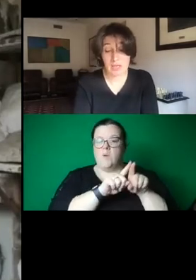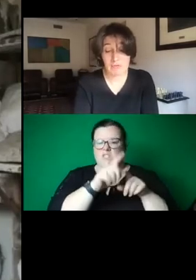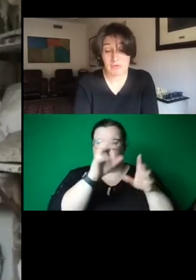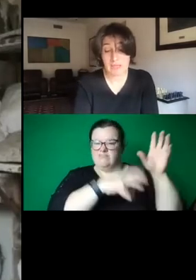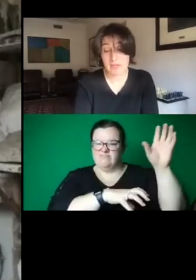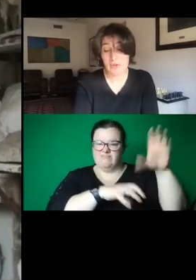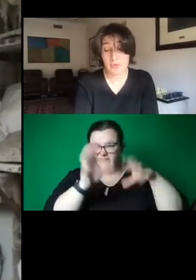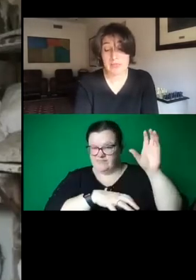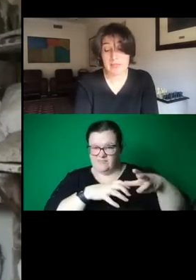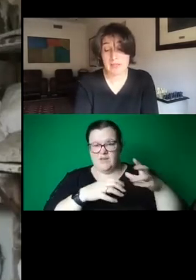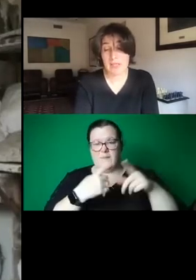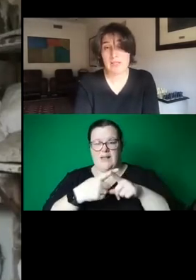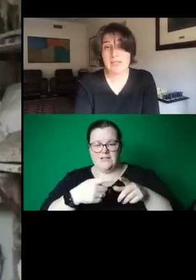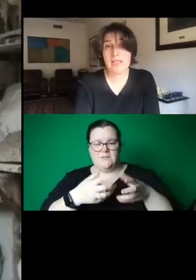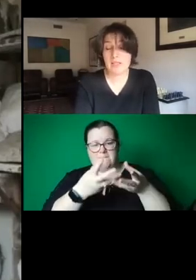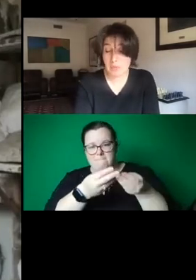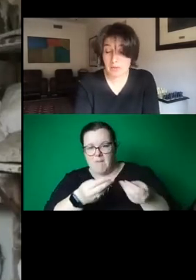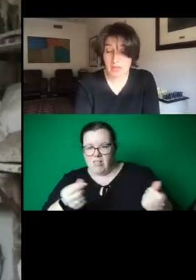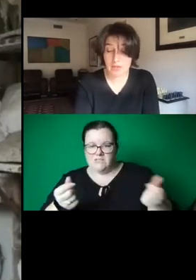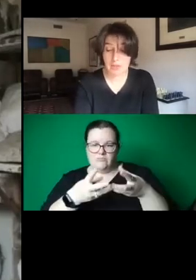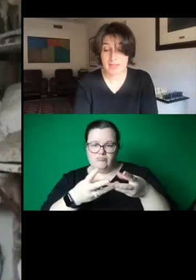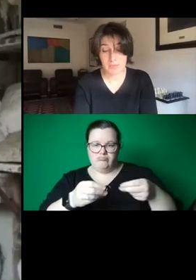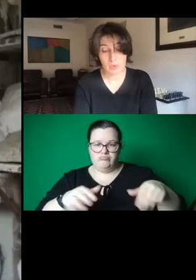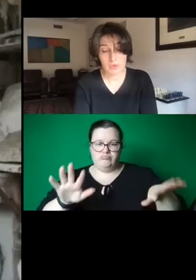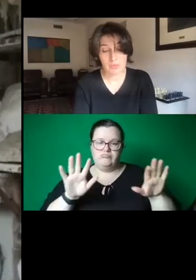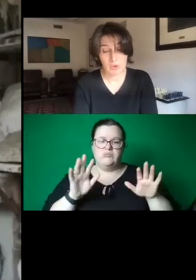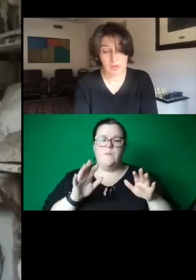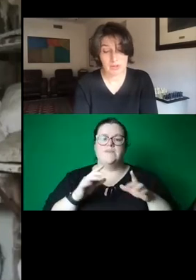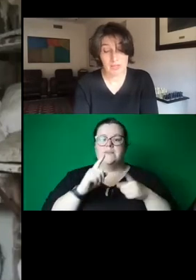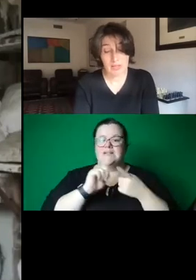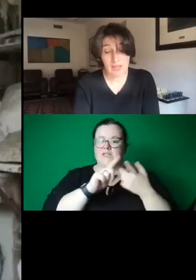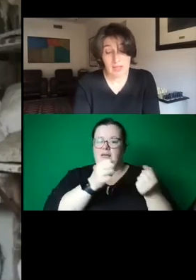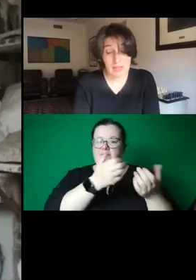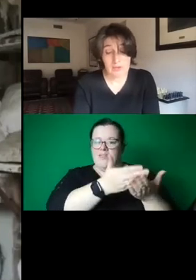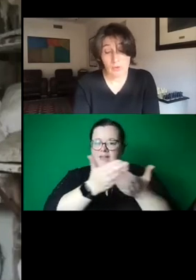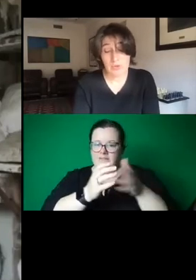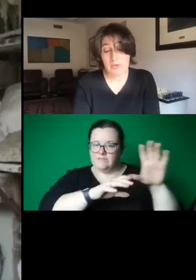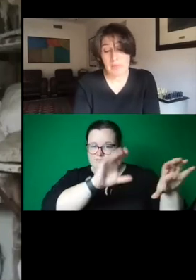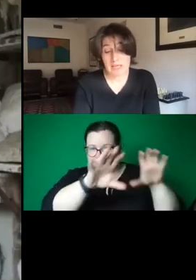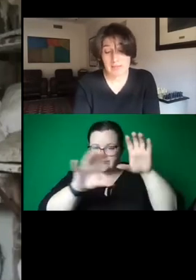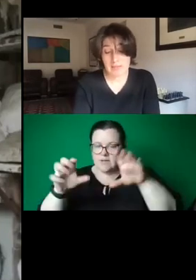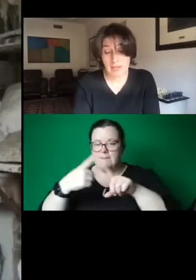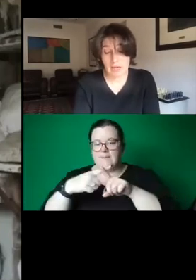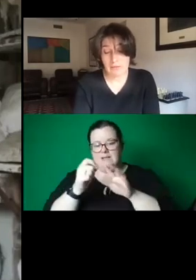valentino parise containing about 100 cluster moles and models is all that remains i found it